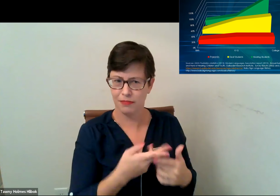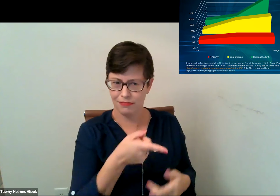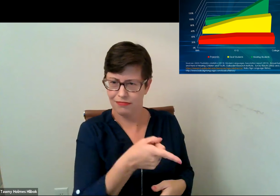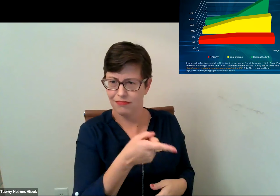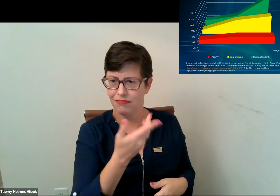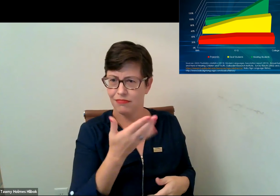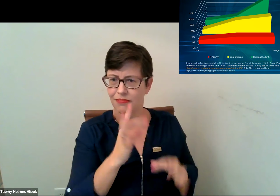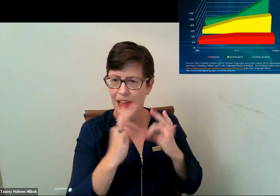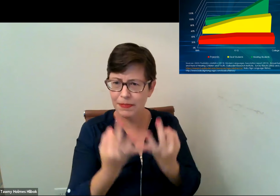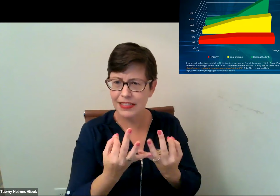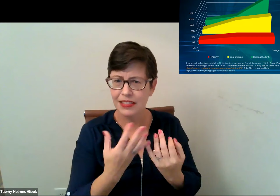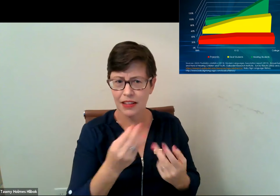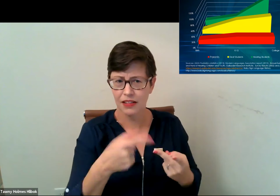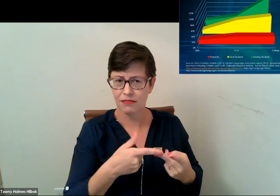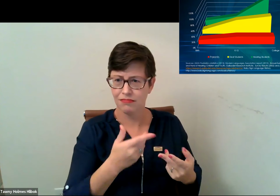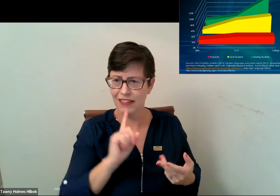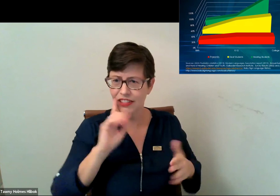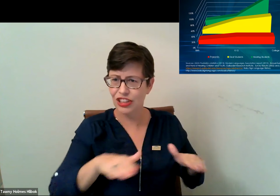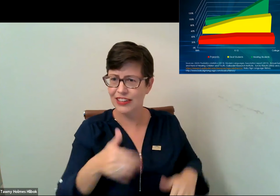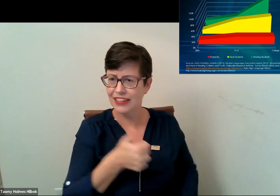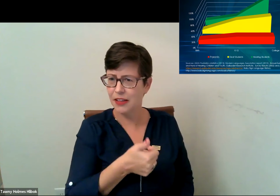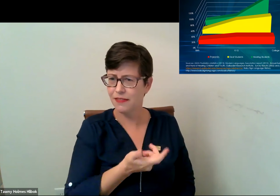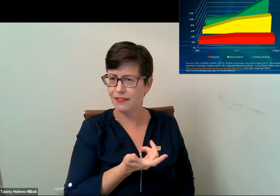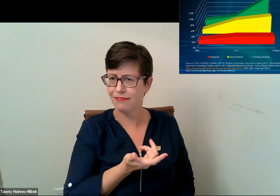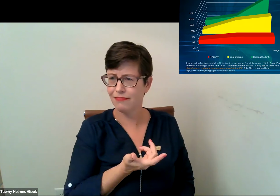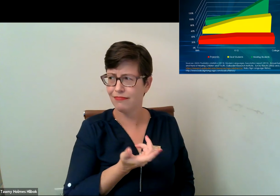at the same time, our concern lies in with families of deaf children.